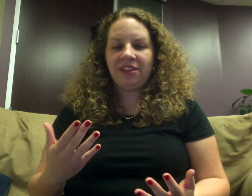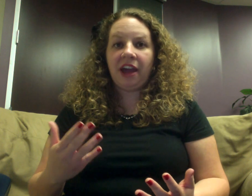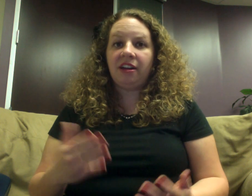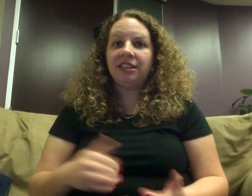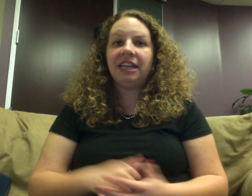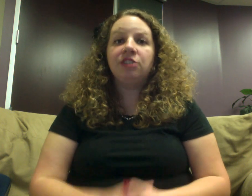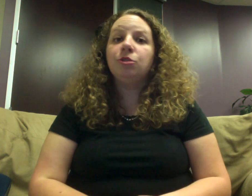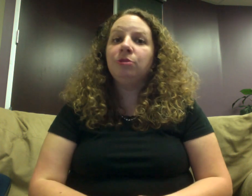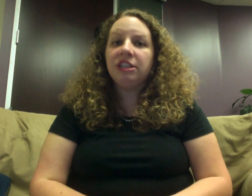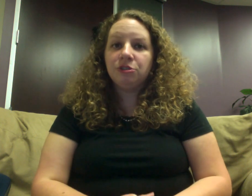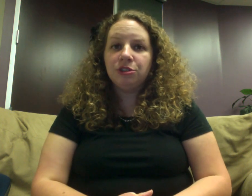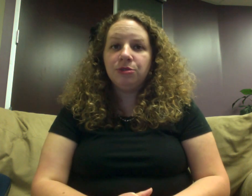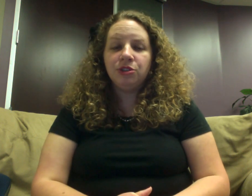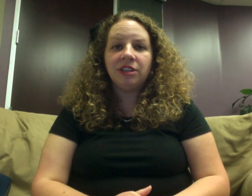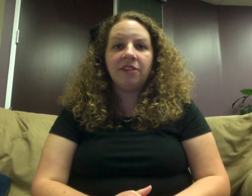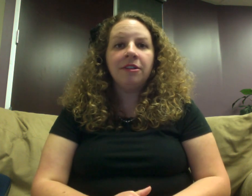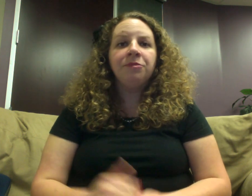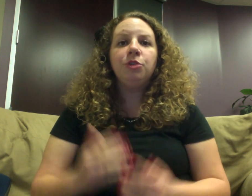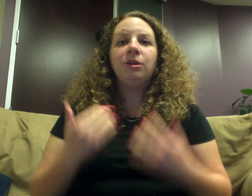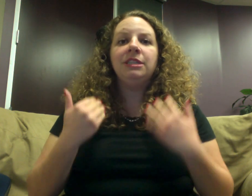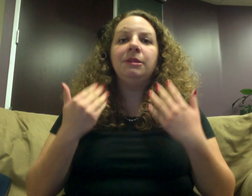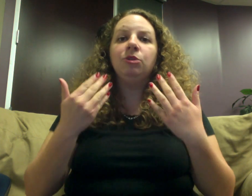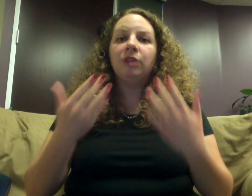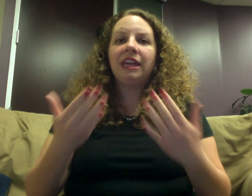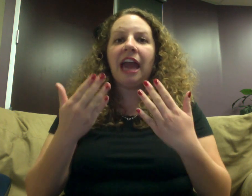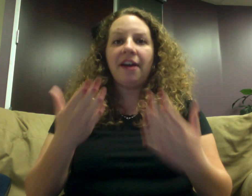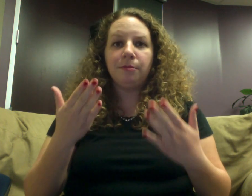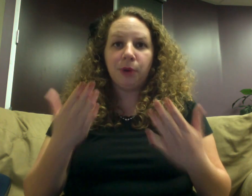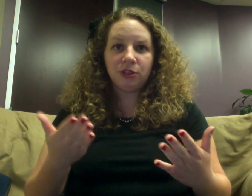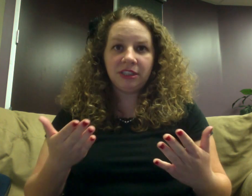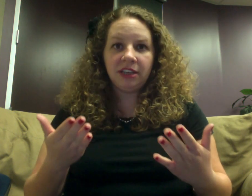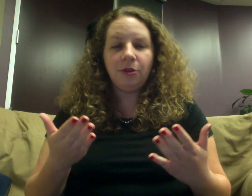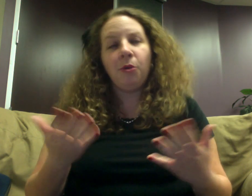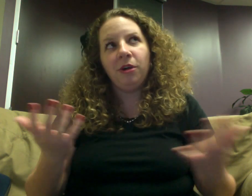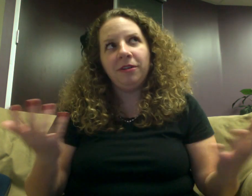that eye contact. So when you introduce yourself, you want to be looking at the person, or in